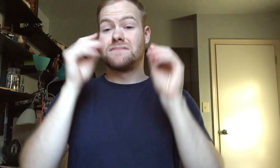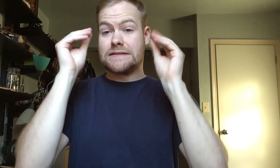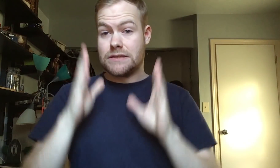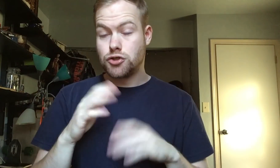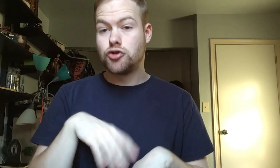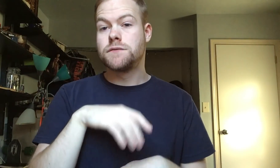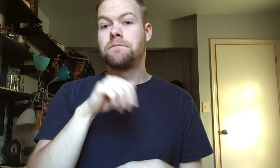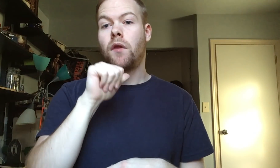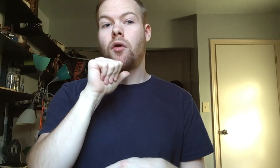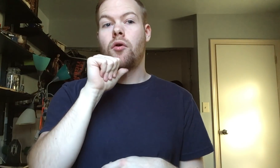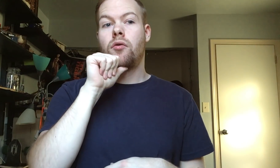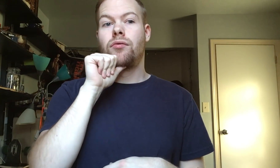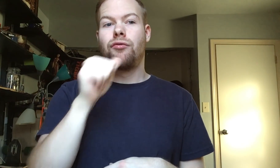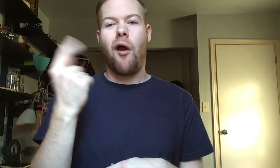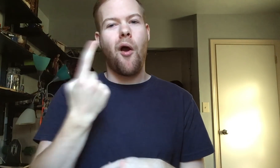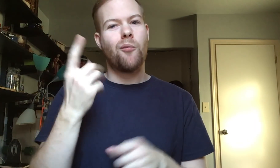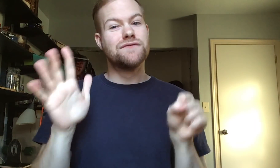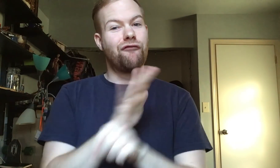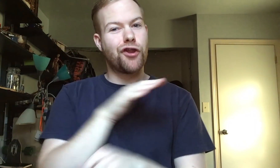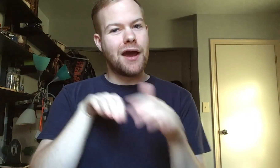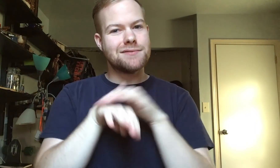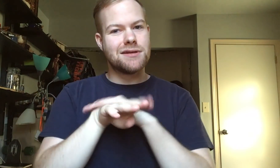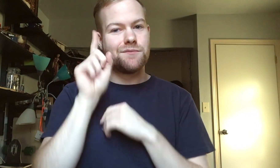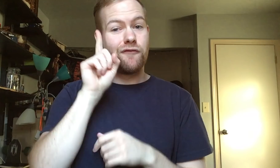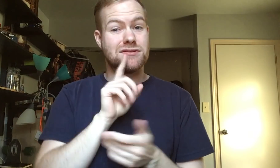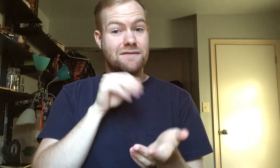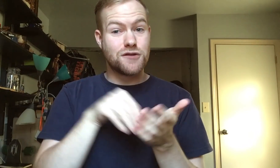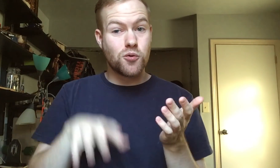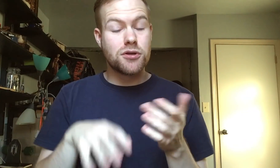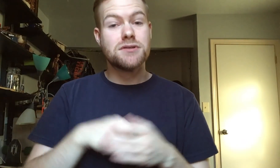About teachers, they’re not always fully accessible for deaf students.